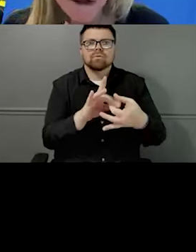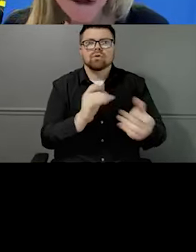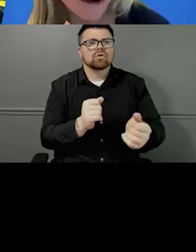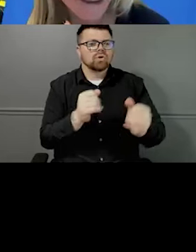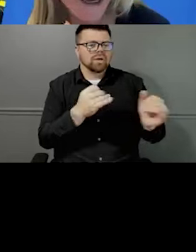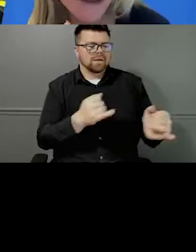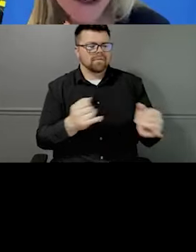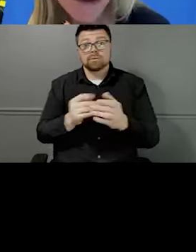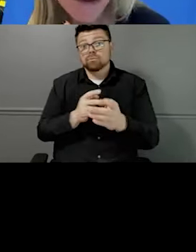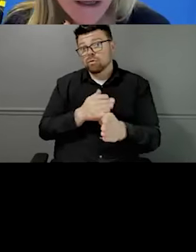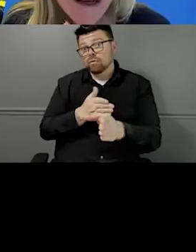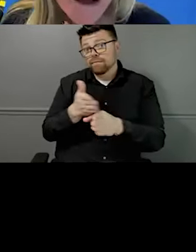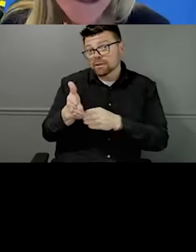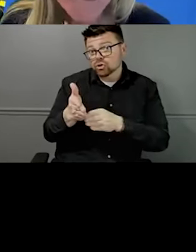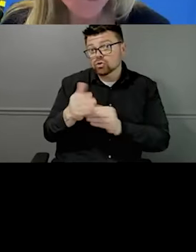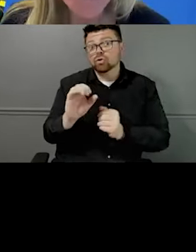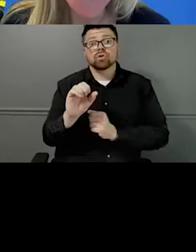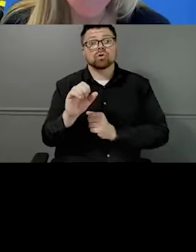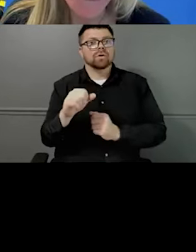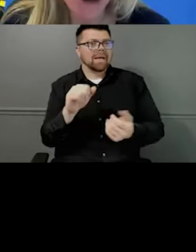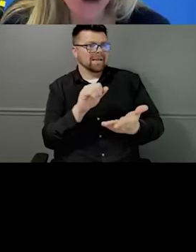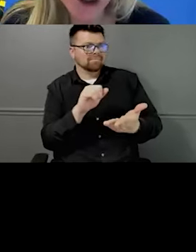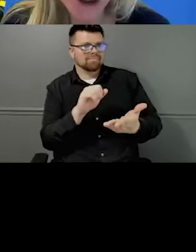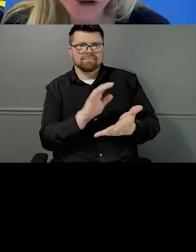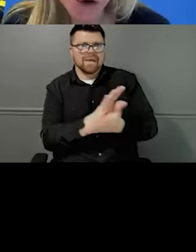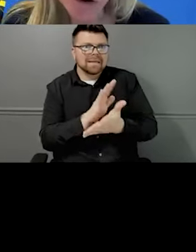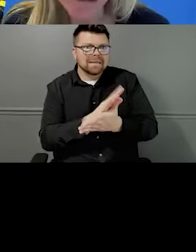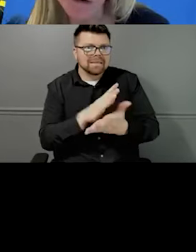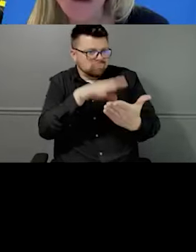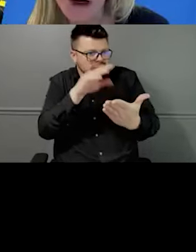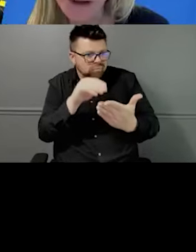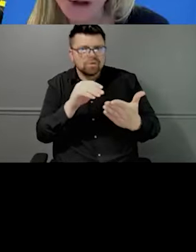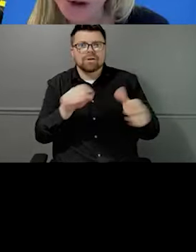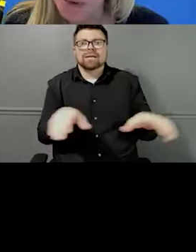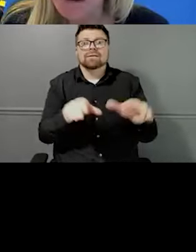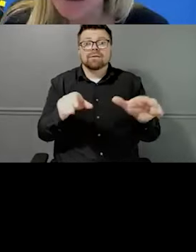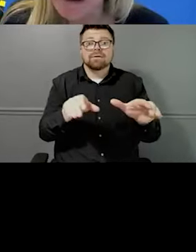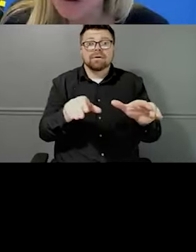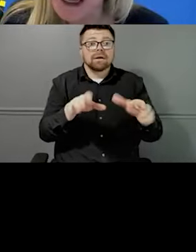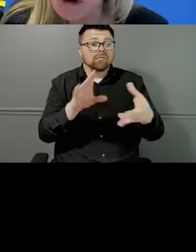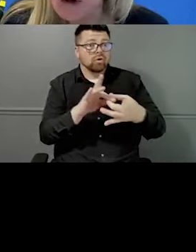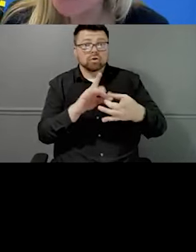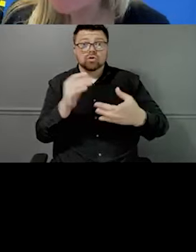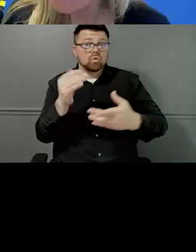scholarly activities that focus on the integration and transfer of knowledge as well as its creation.